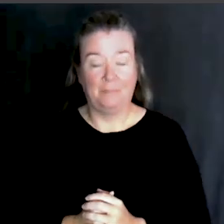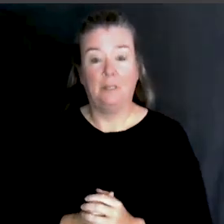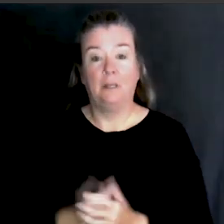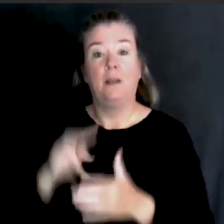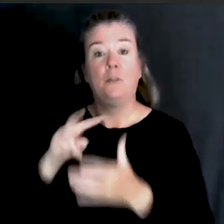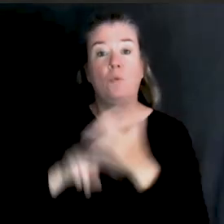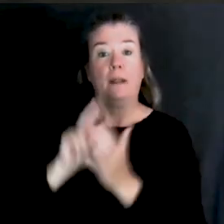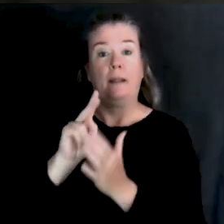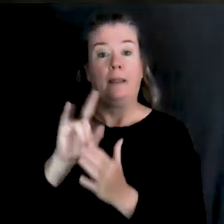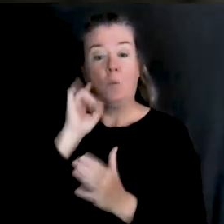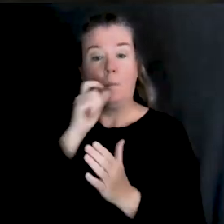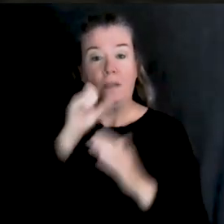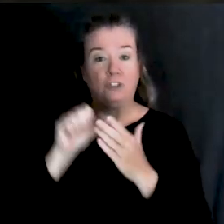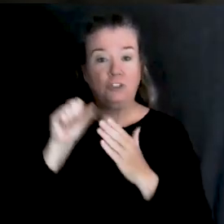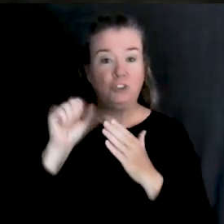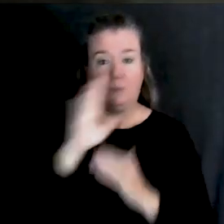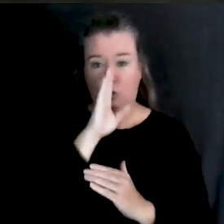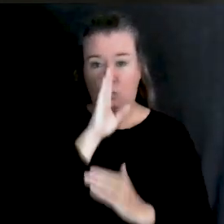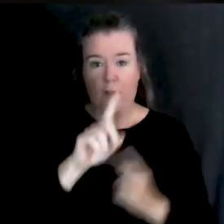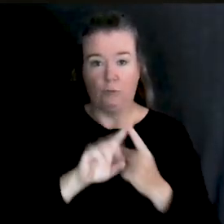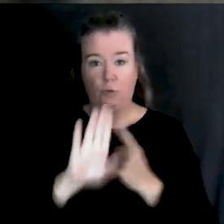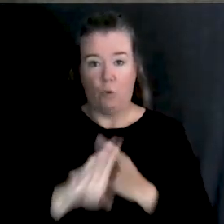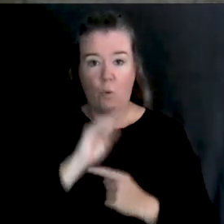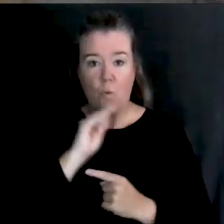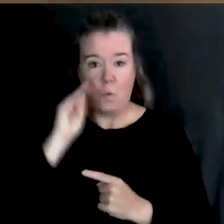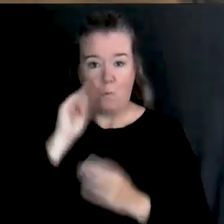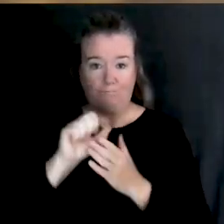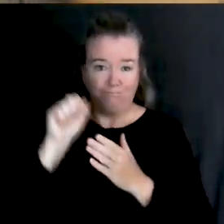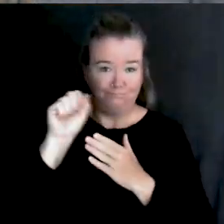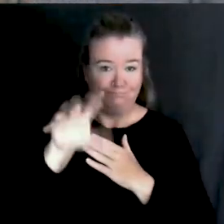AMANDA SCHNEIDER >> The reading kit will be shipped directly to your house.